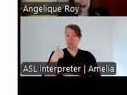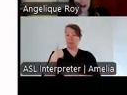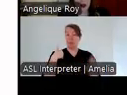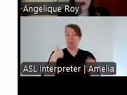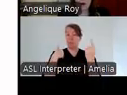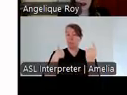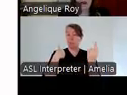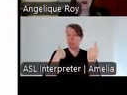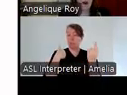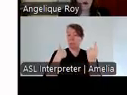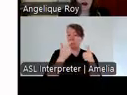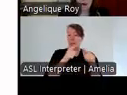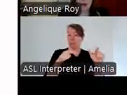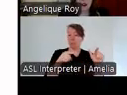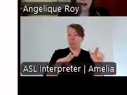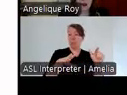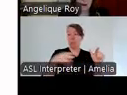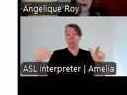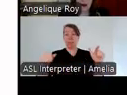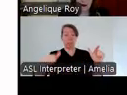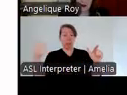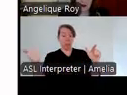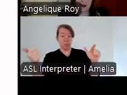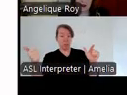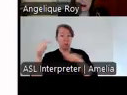we applied the Other Languages Available icon to it.